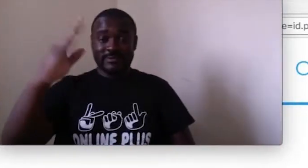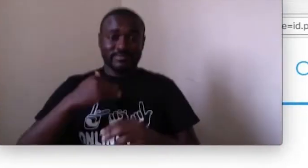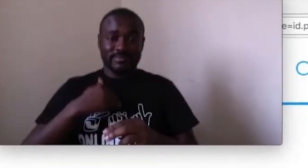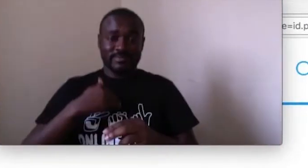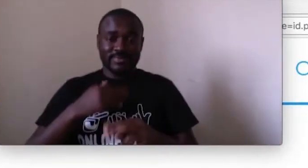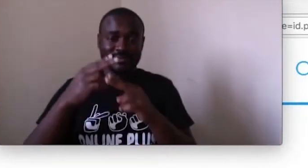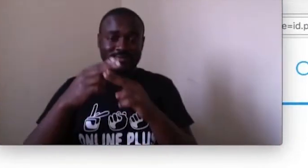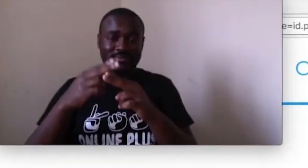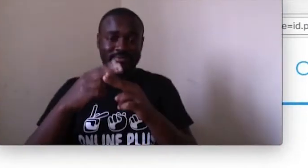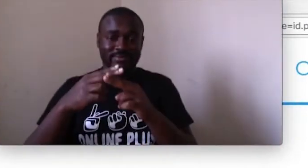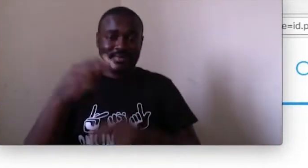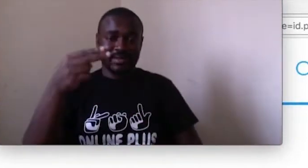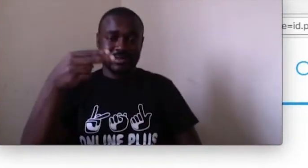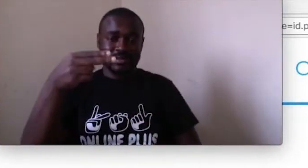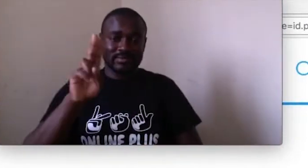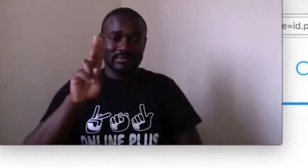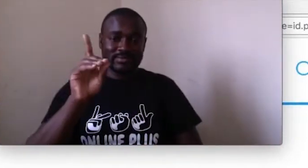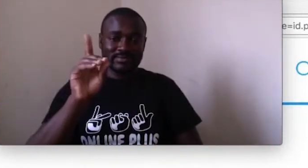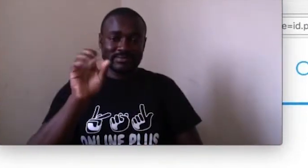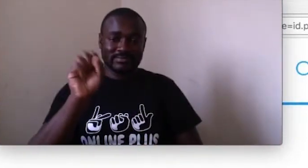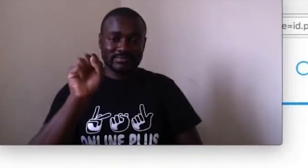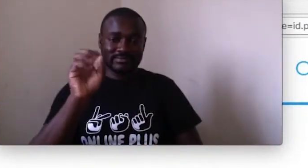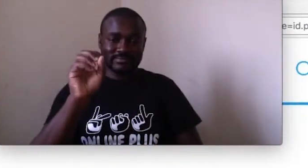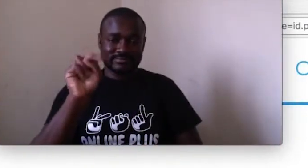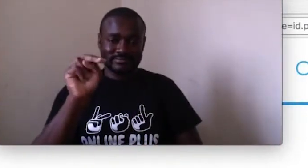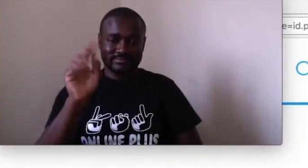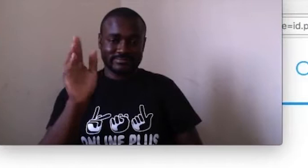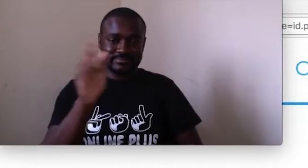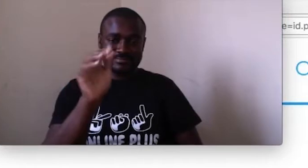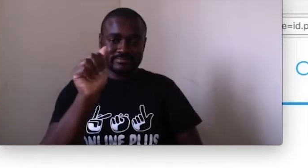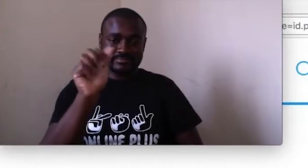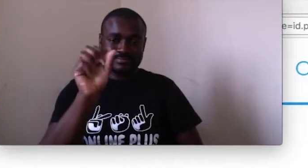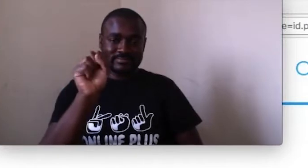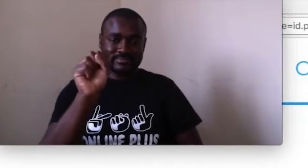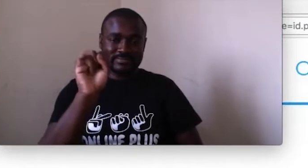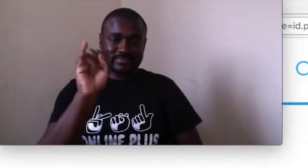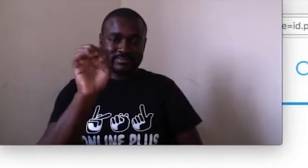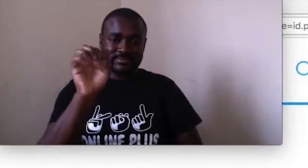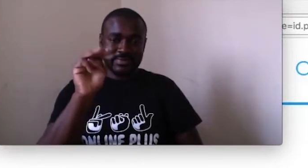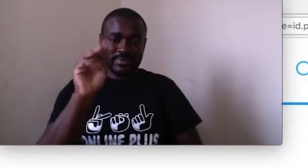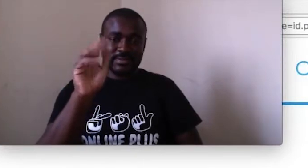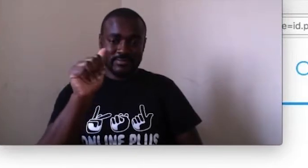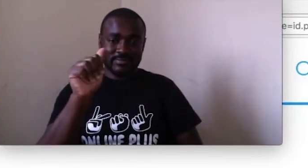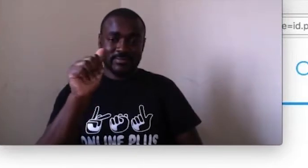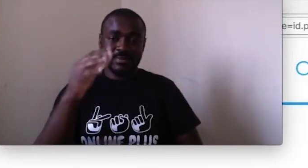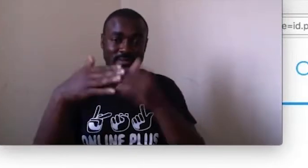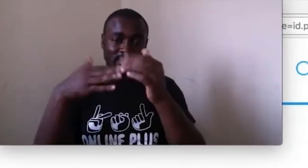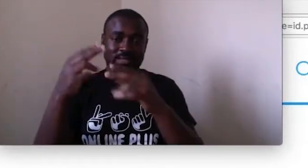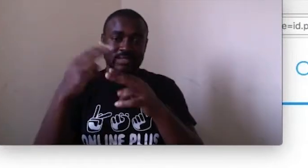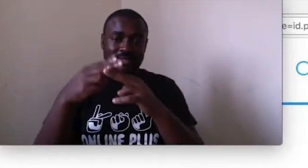Hello. My name is Hudson Asiema.